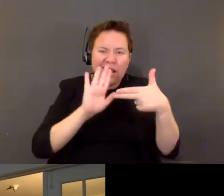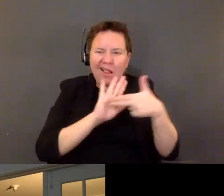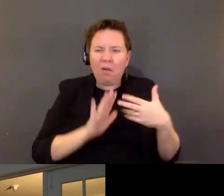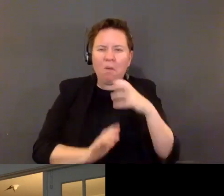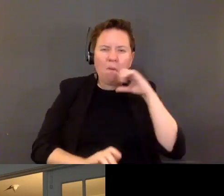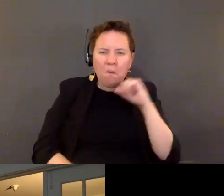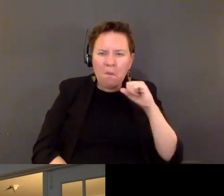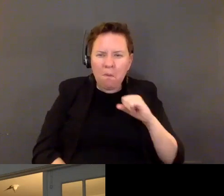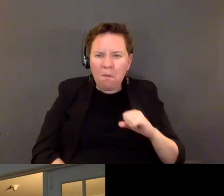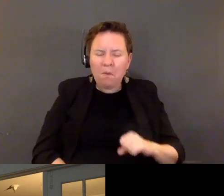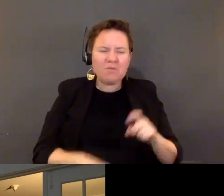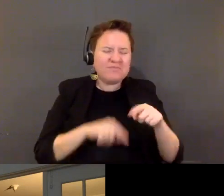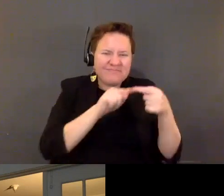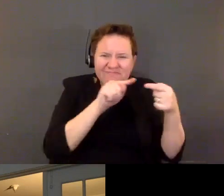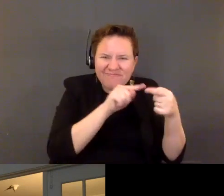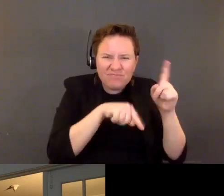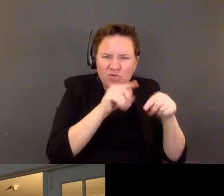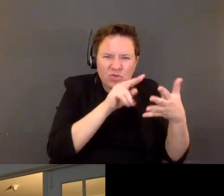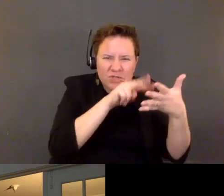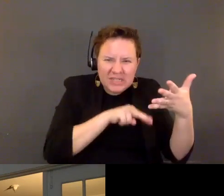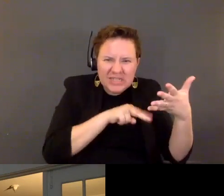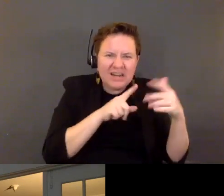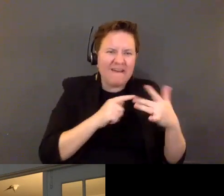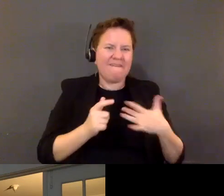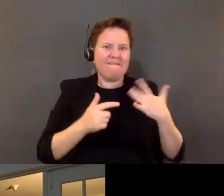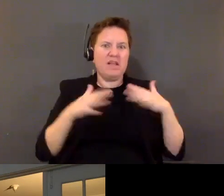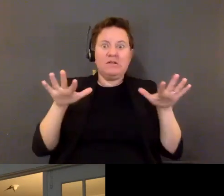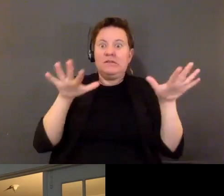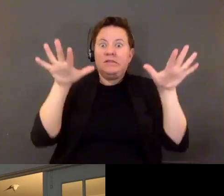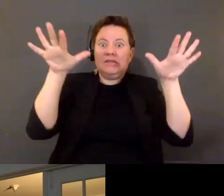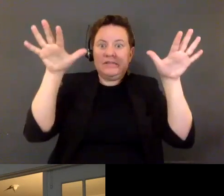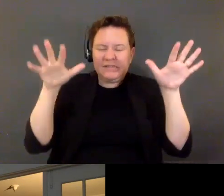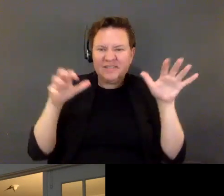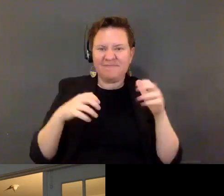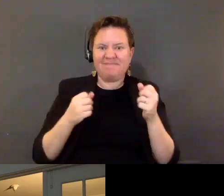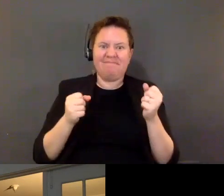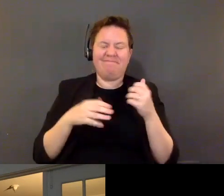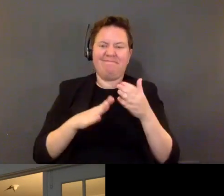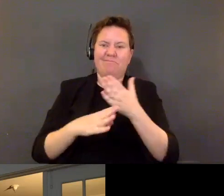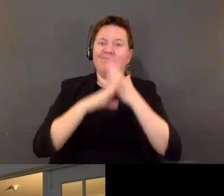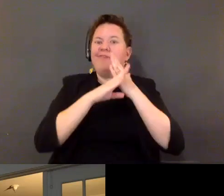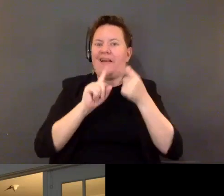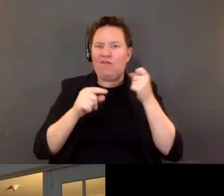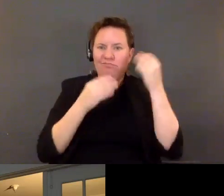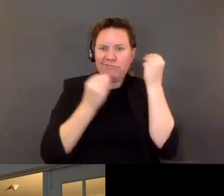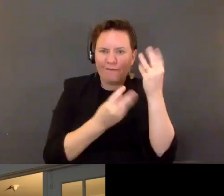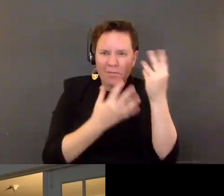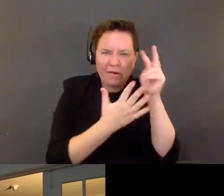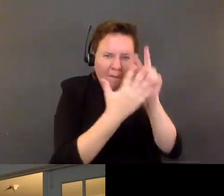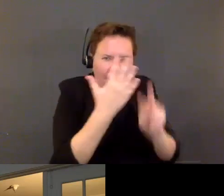indecipherable and a general heir of boogity boo pervaded what information there was it came as no